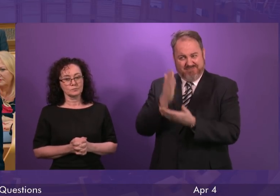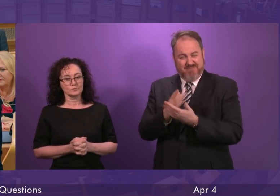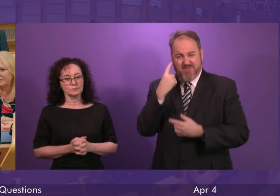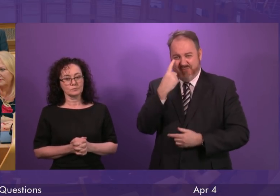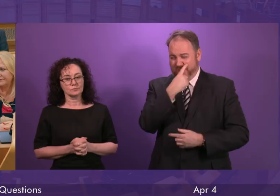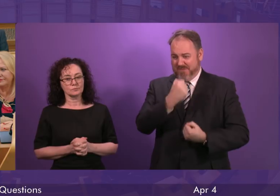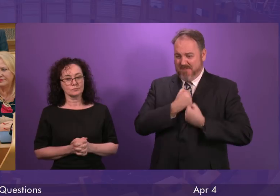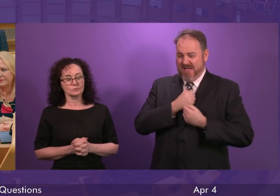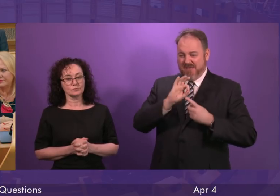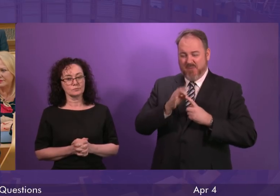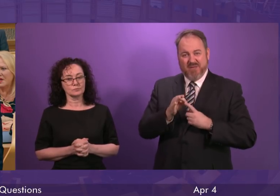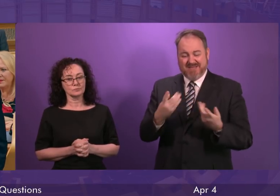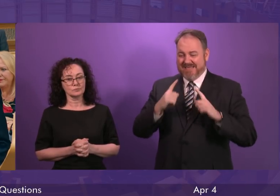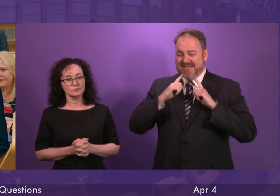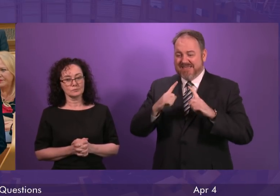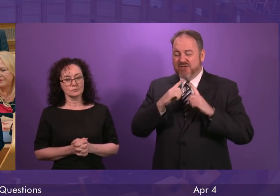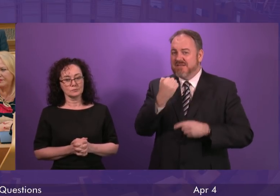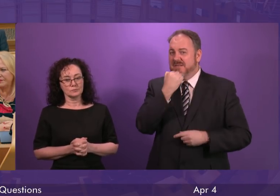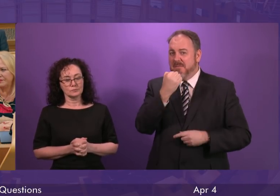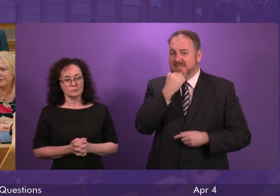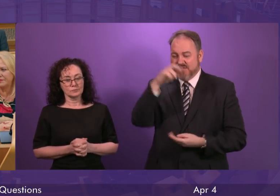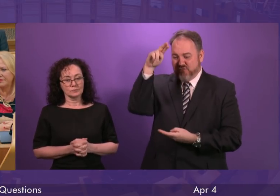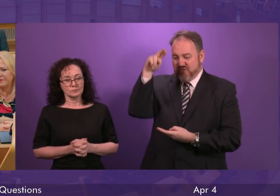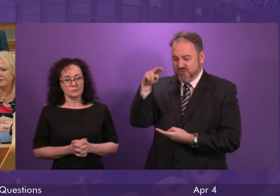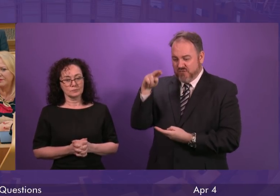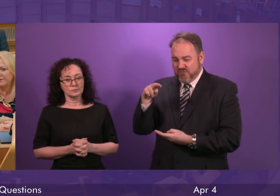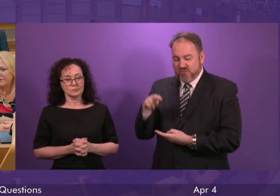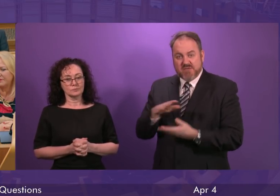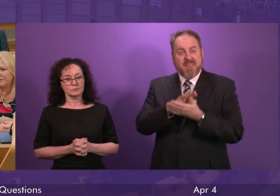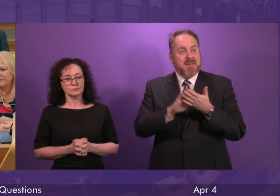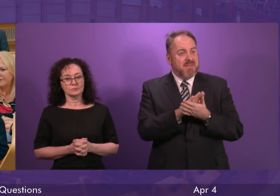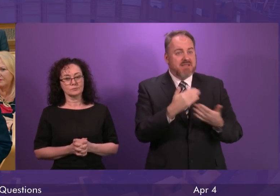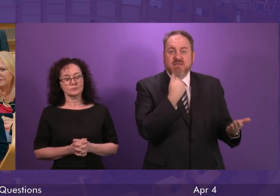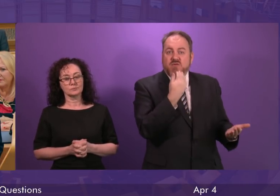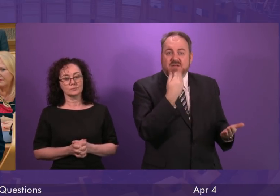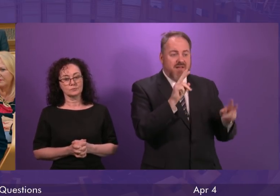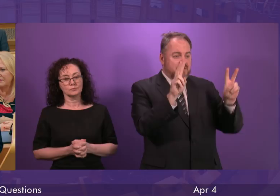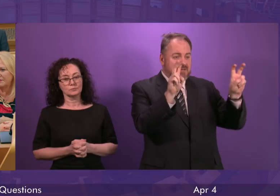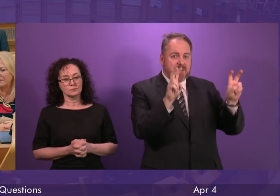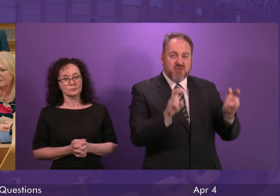made about a lack of teachers reducing the availability of subjects in schools.